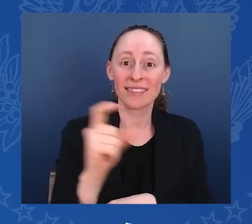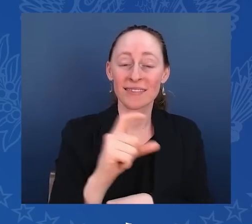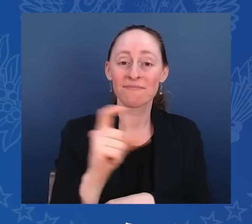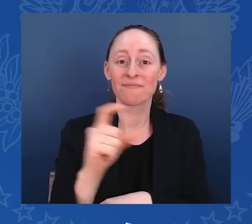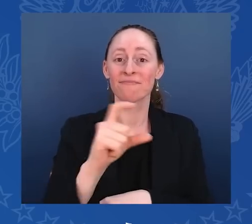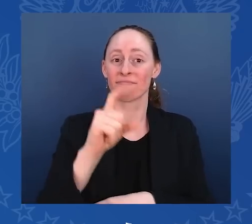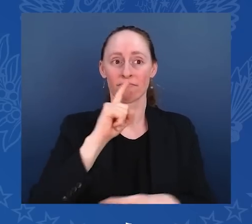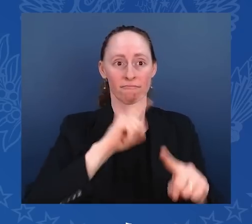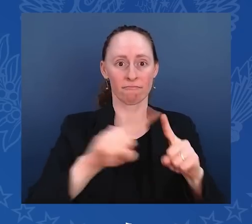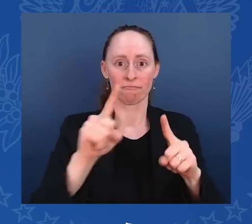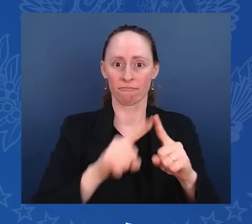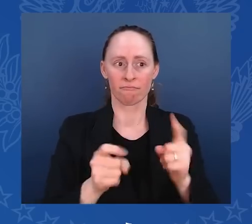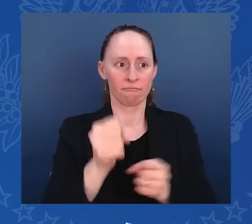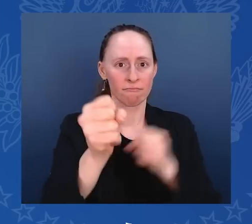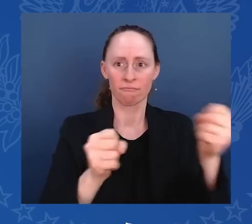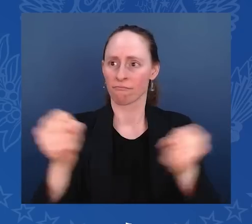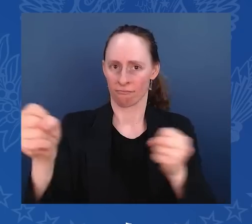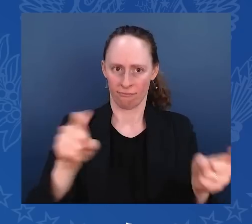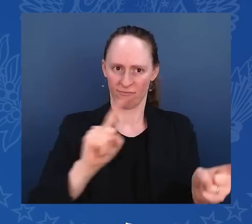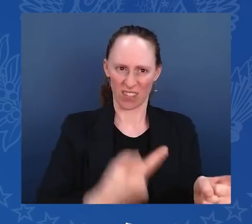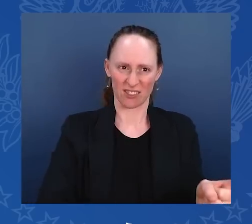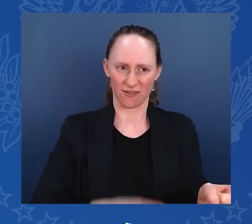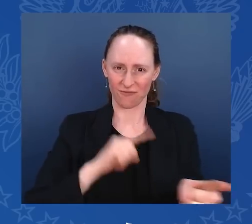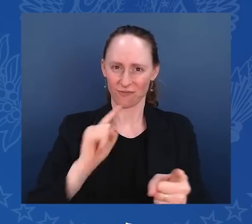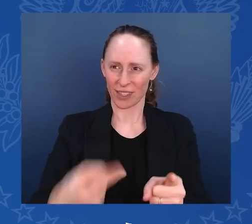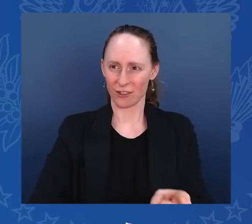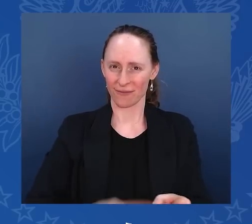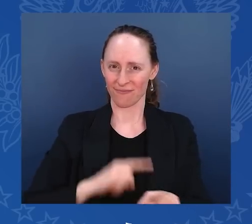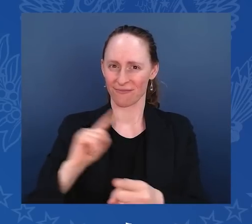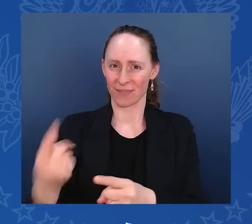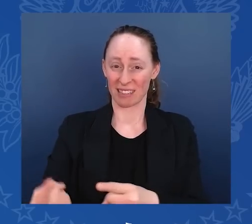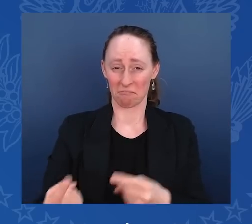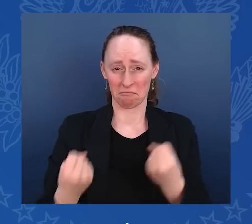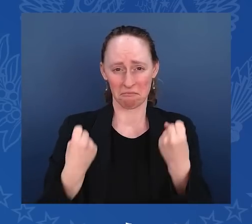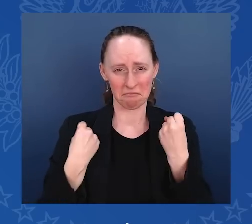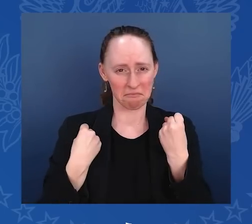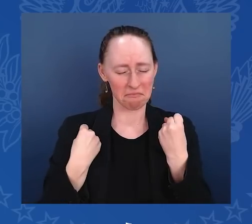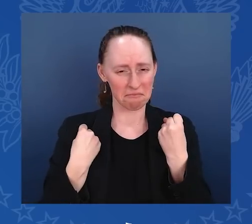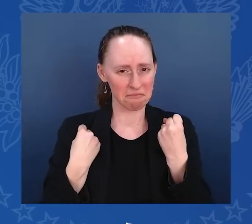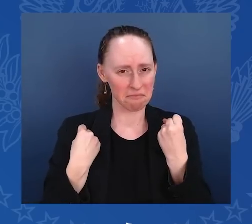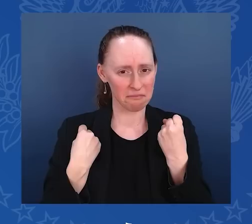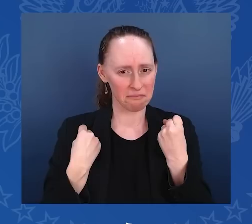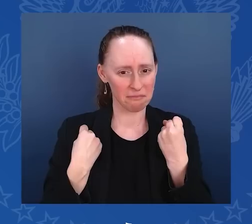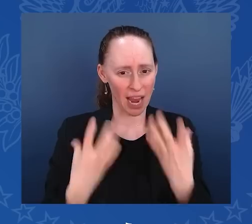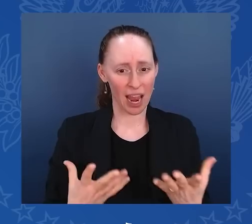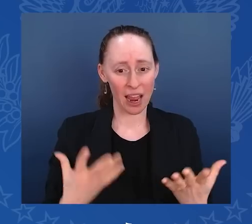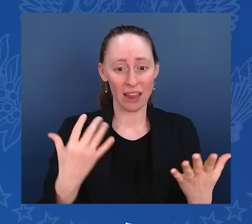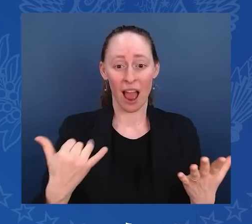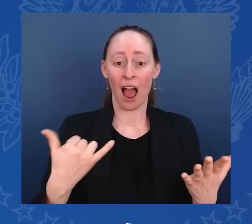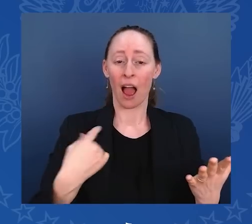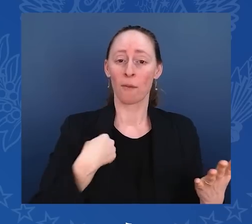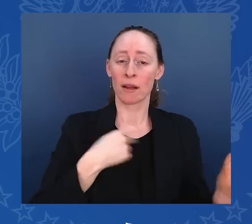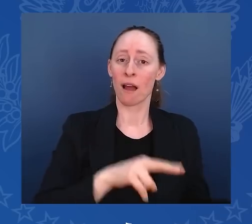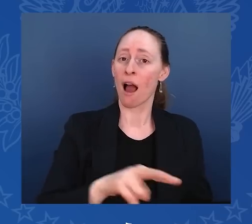in a long, long time, we have a bench that looks like and represents all of America. All of America.